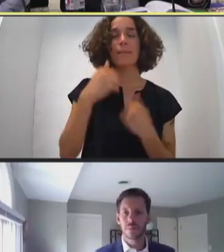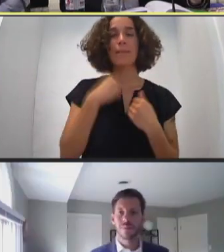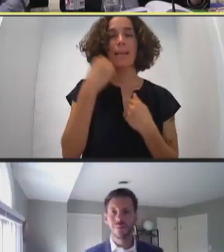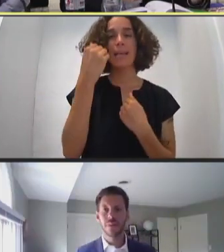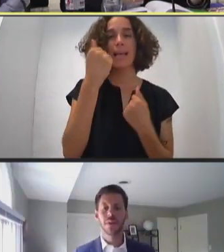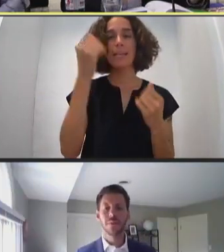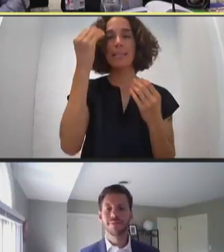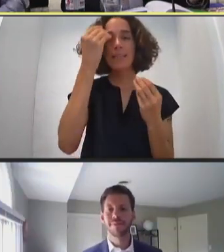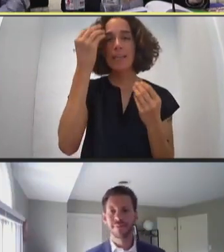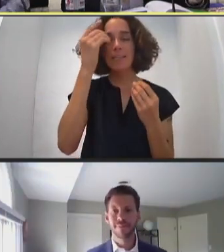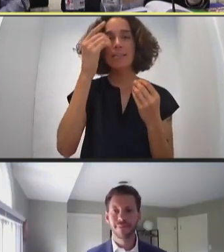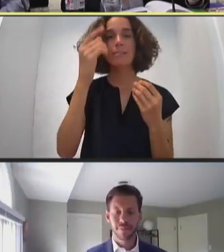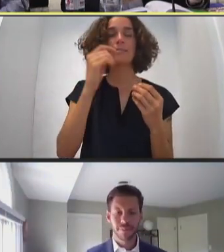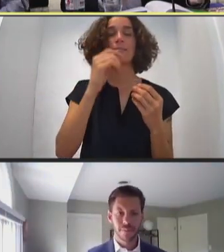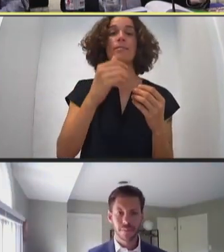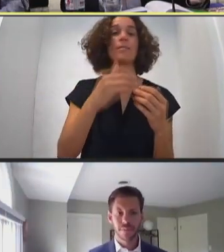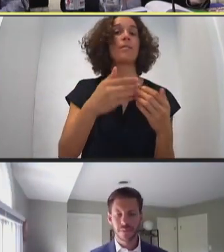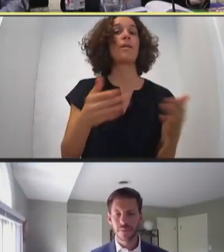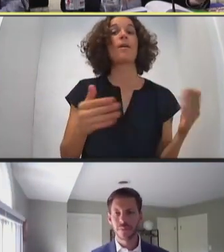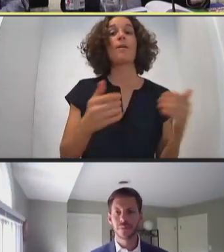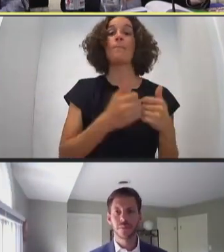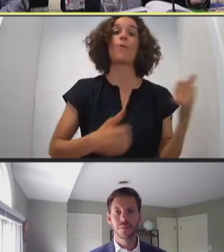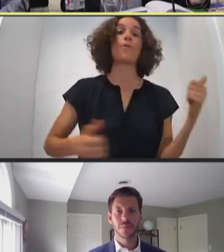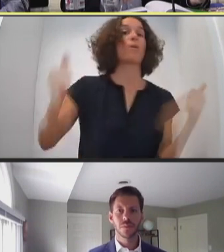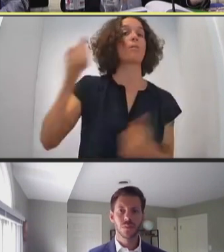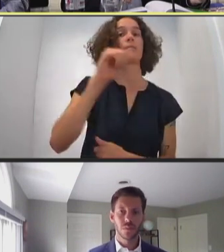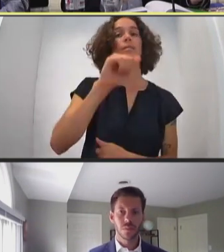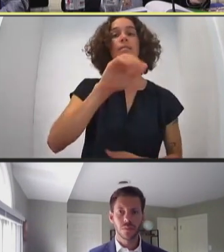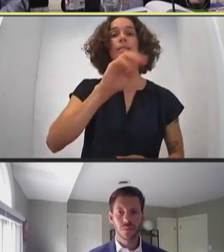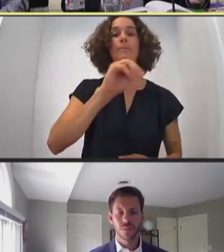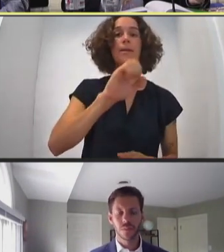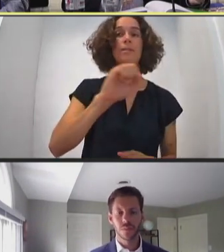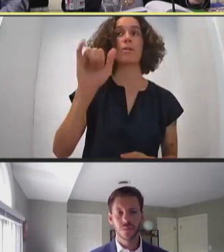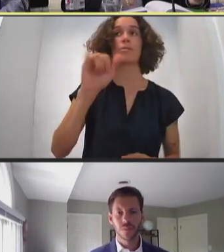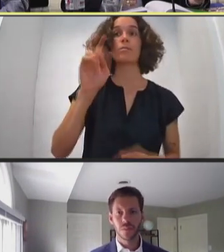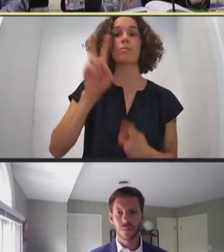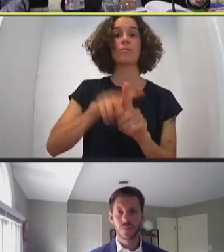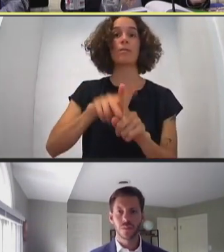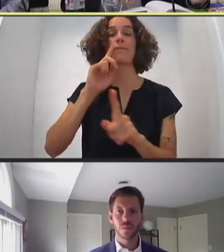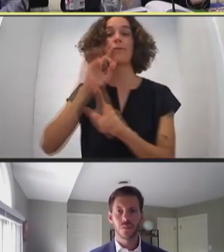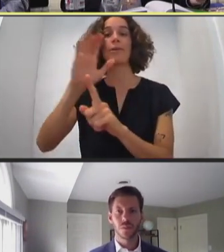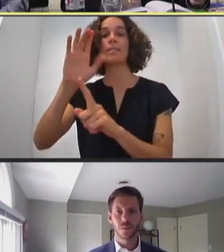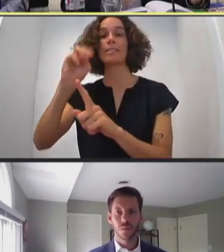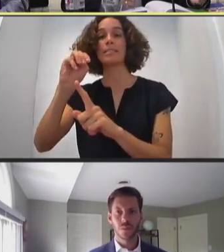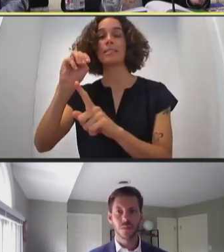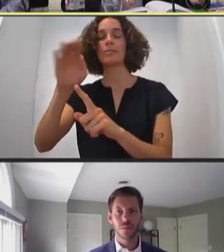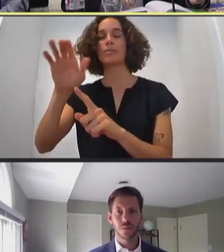it's also goes to CDC as well is do we need to advocate for a buffer to